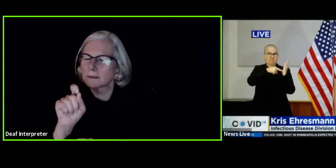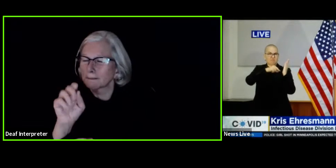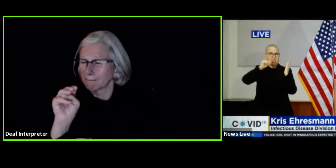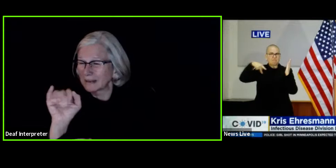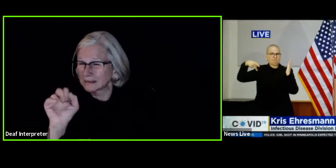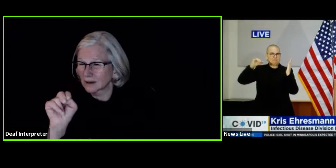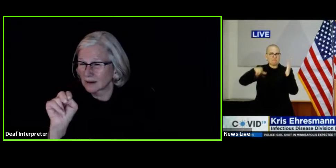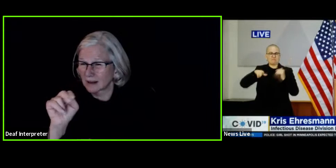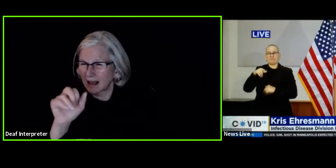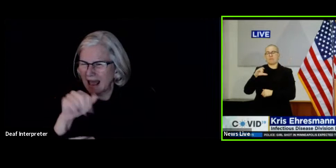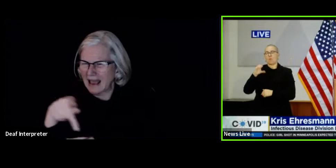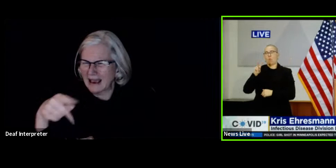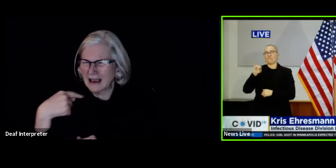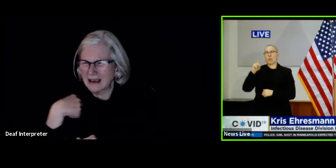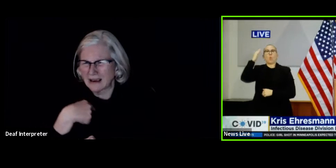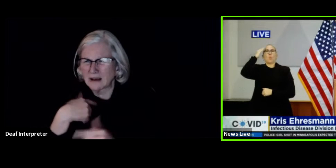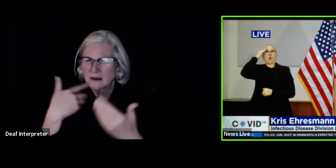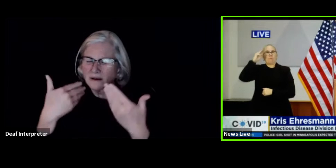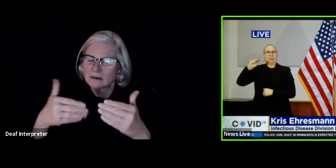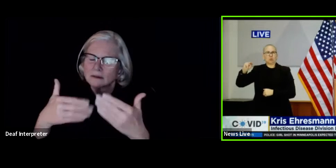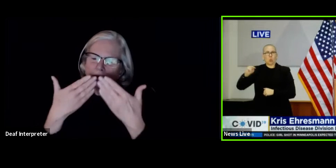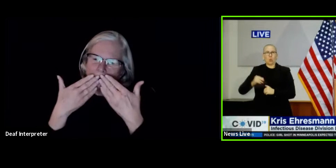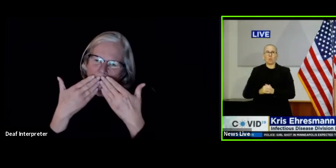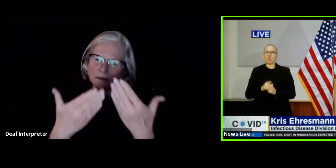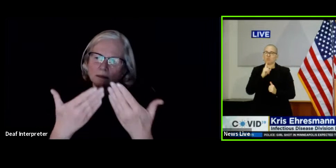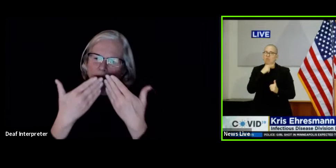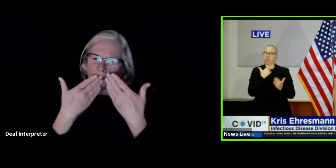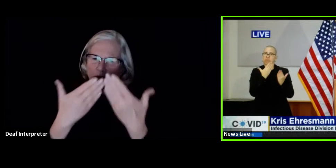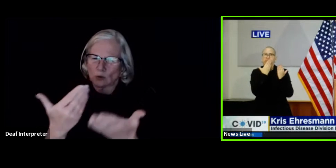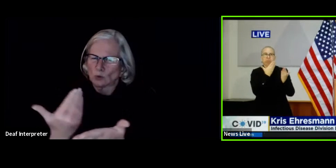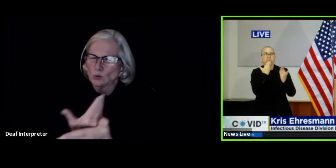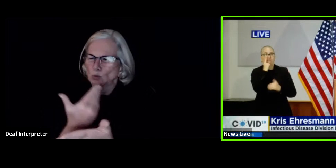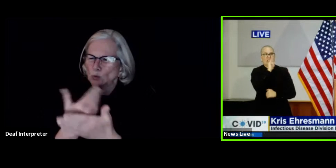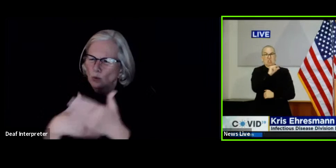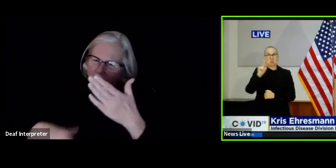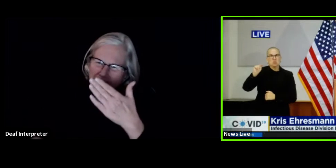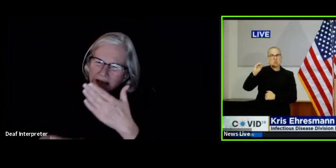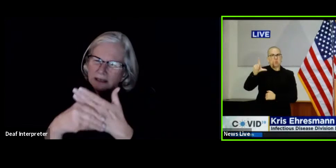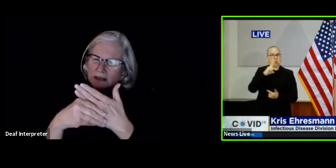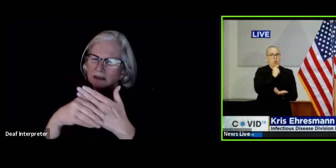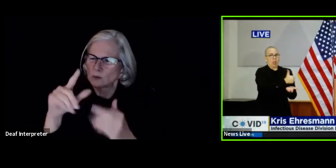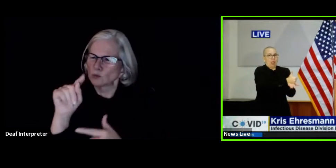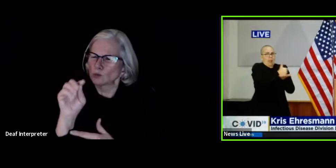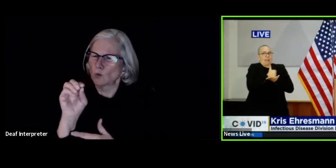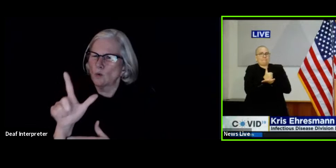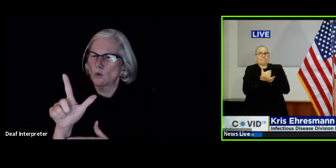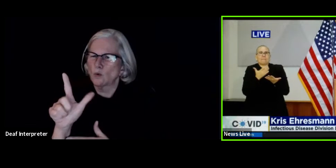OF OUR RESPONSE EFFORT BECAUSE IT WILL SUPPLEMENT OUR CONTACT